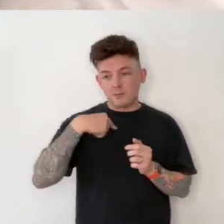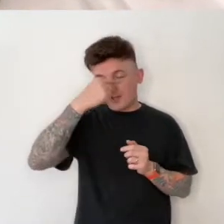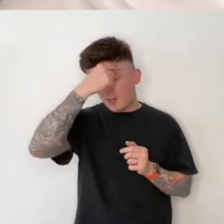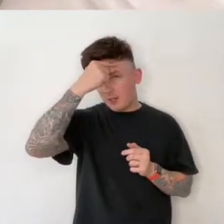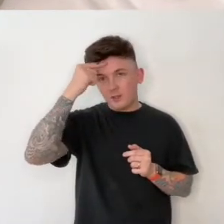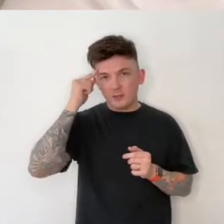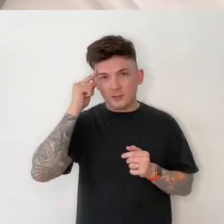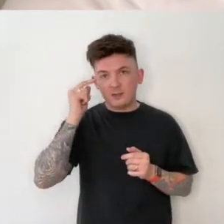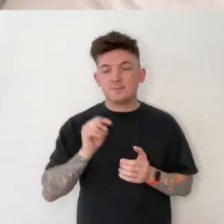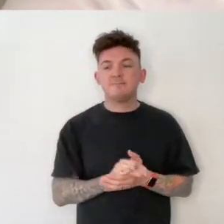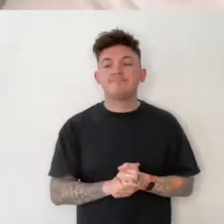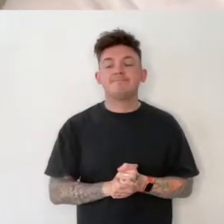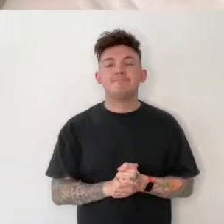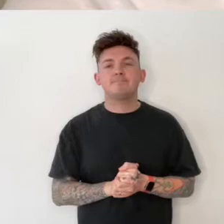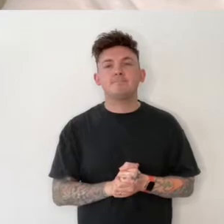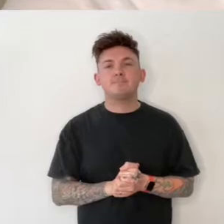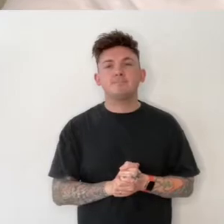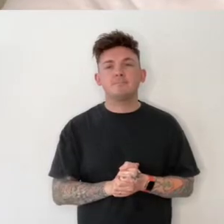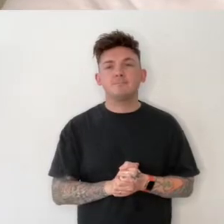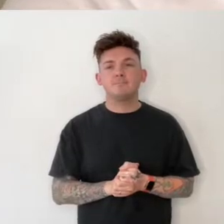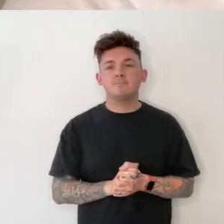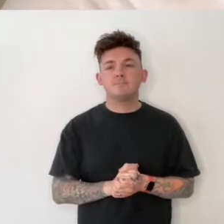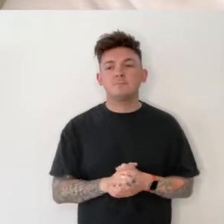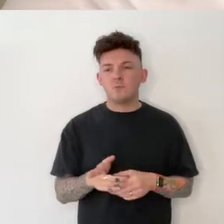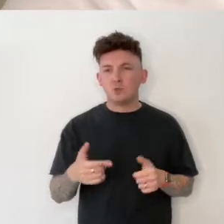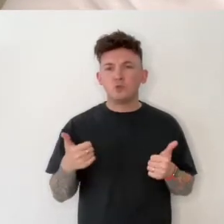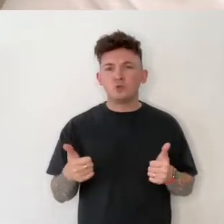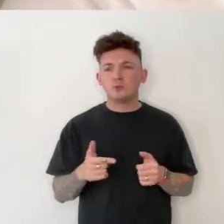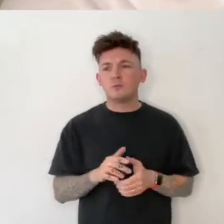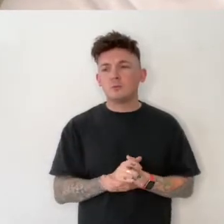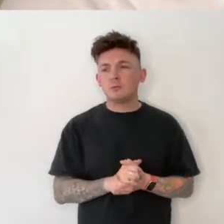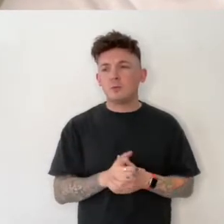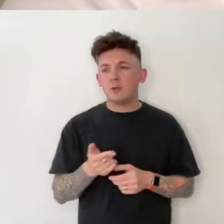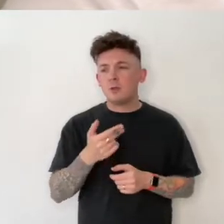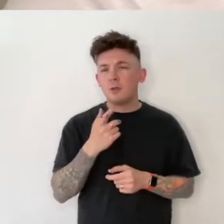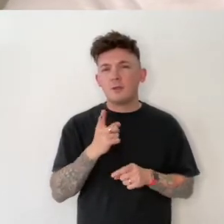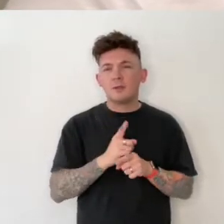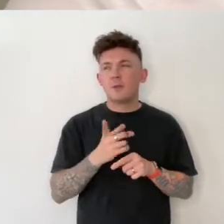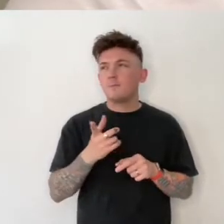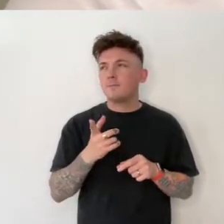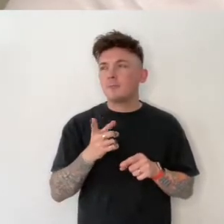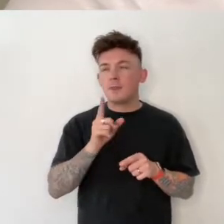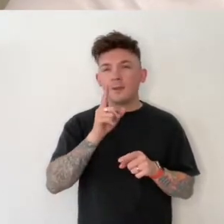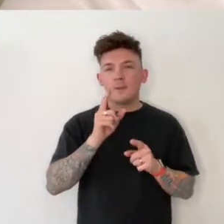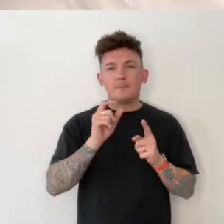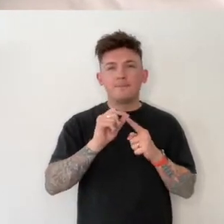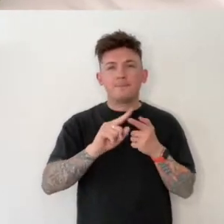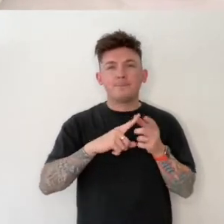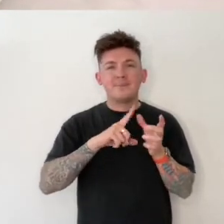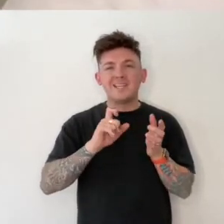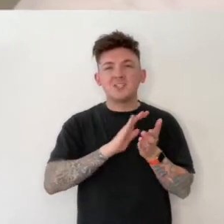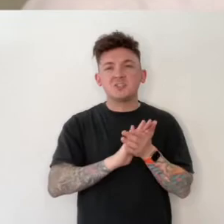there's sort of a mineralising finish and this is quite a nice peachy sort of tone,